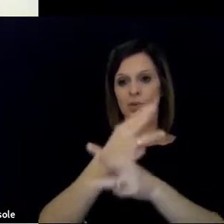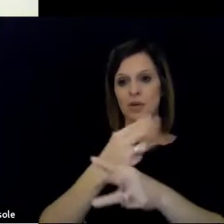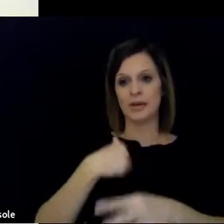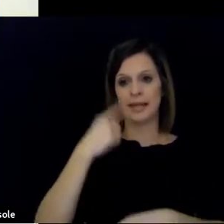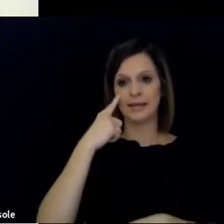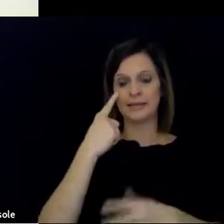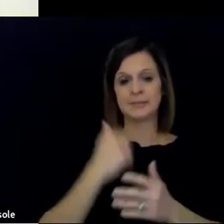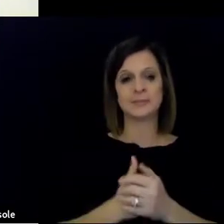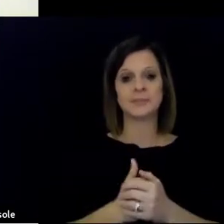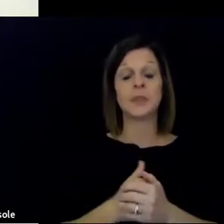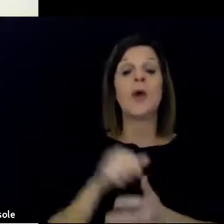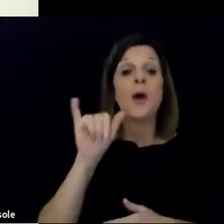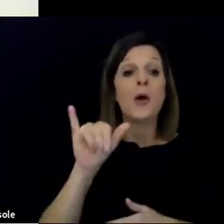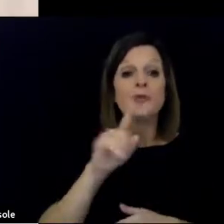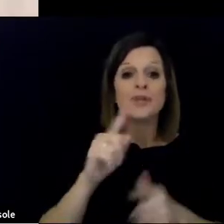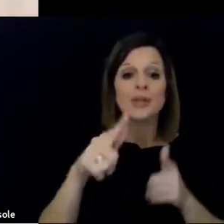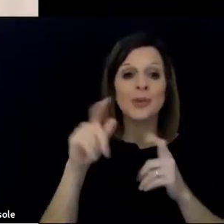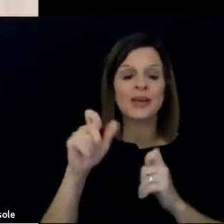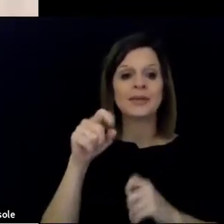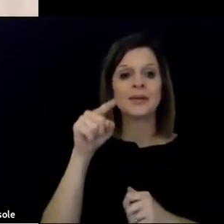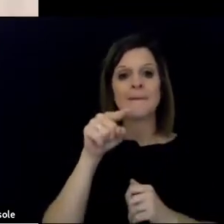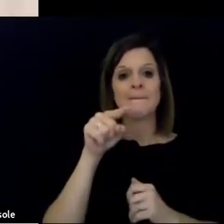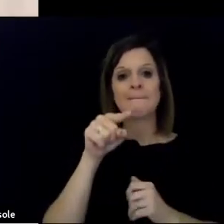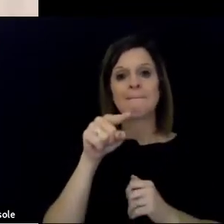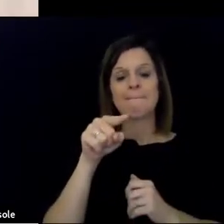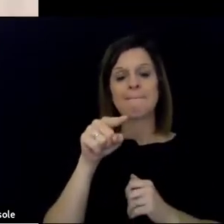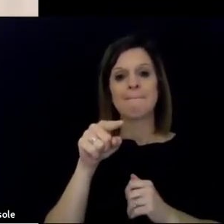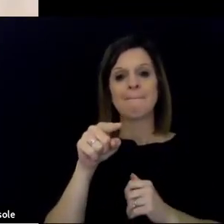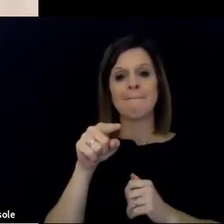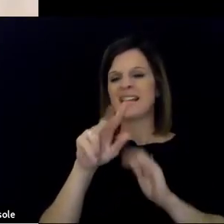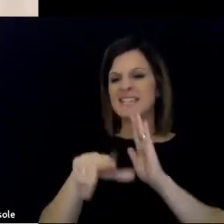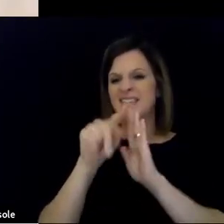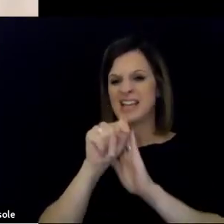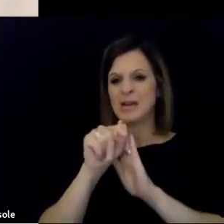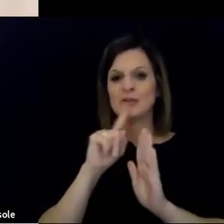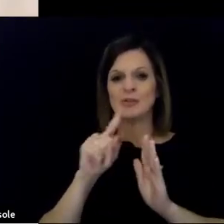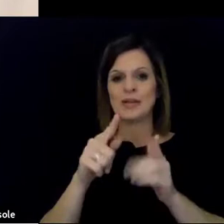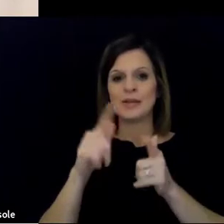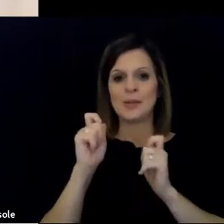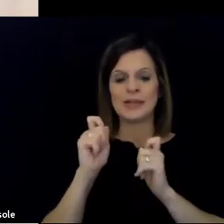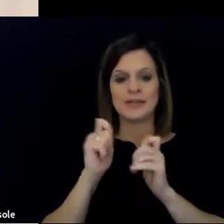Oh, here really quick, really quick video. When it tells me it's a bad one, but it's not.